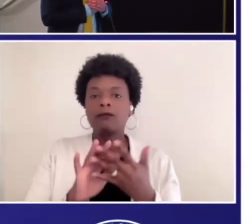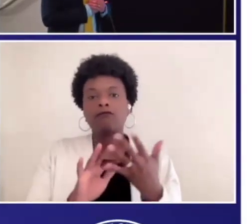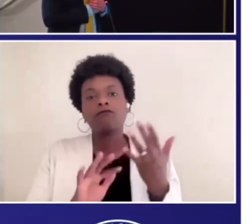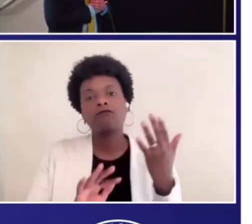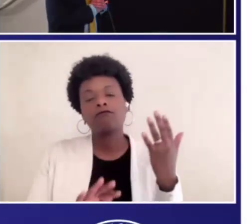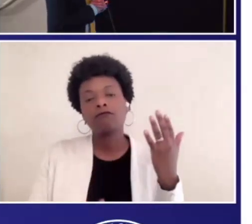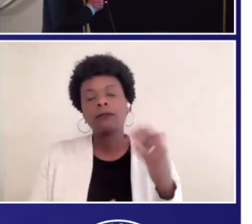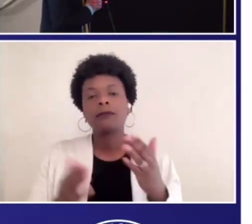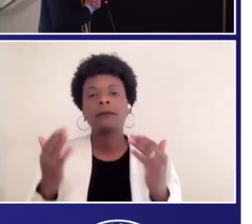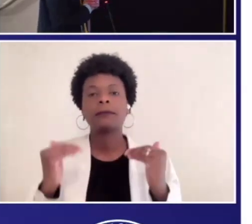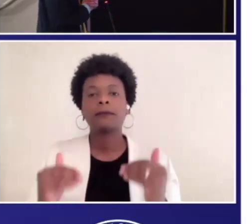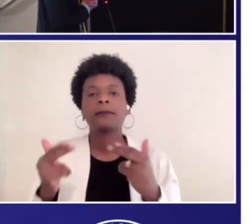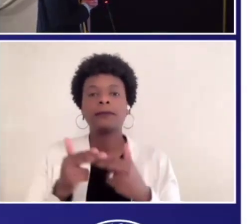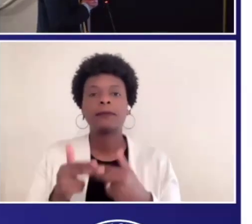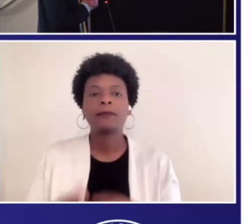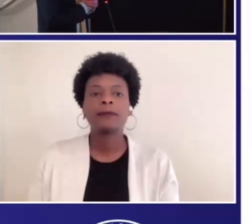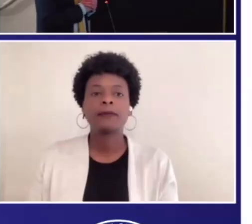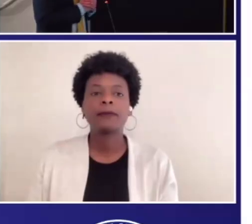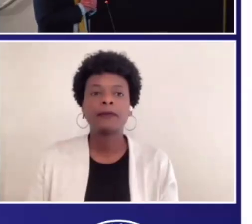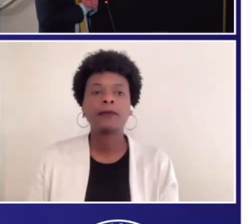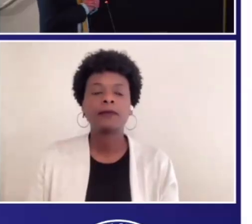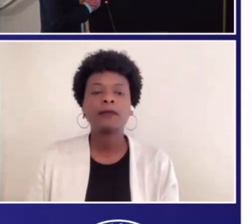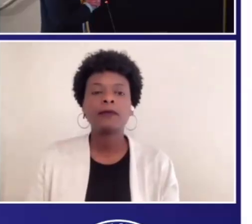Next slide, please. And within those more